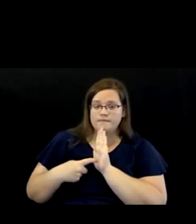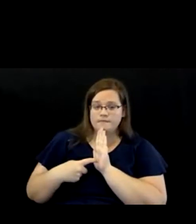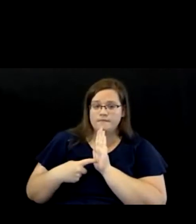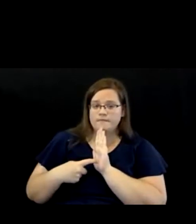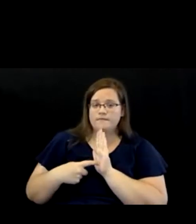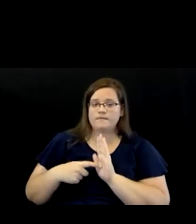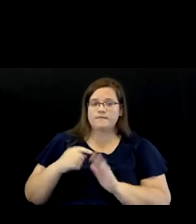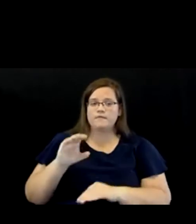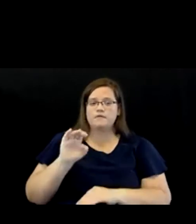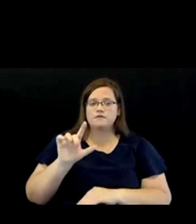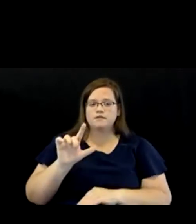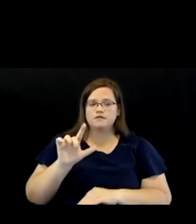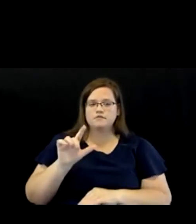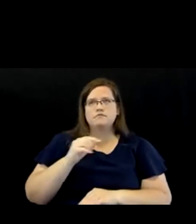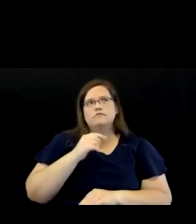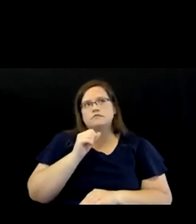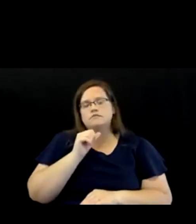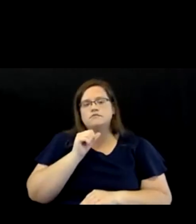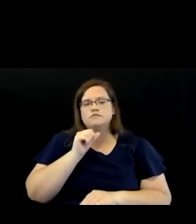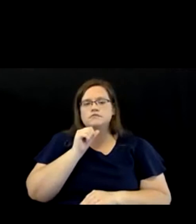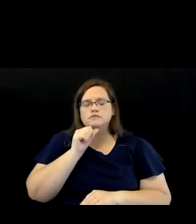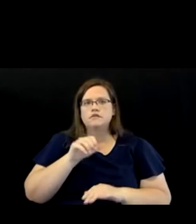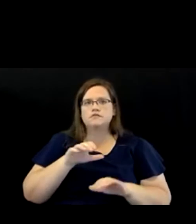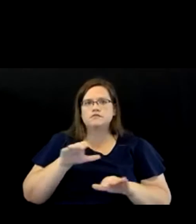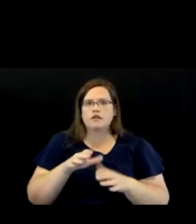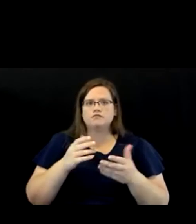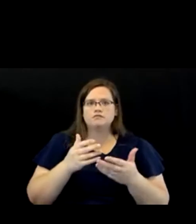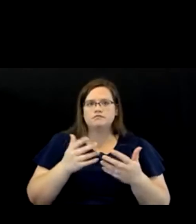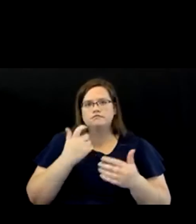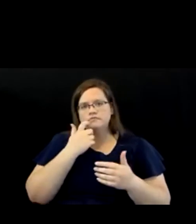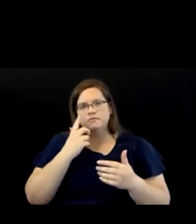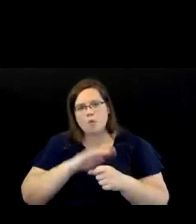. We haven't done a lot of reviews recently because of COVID, but the